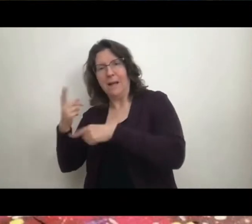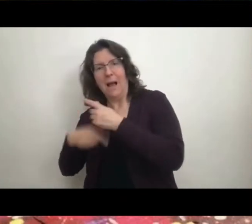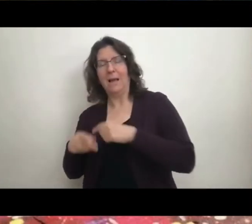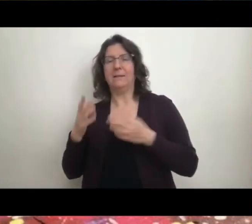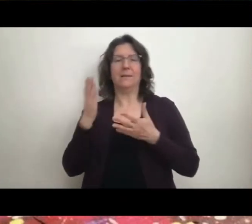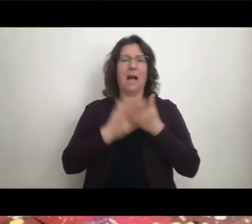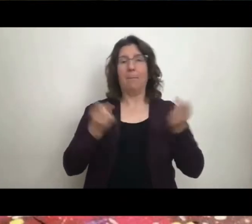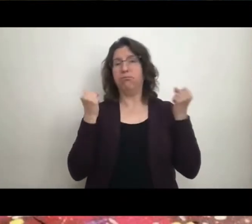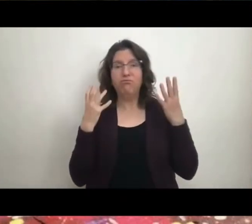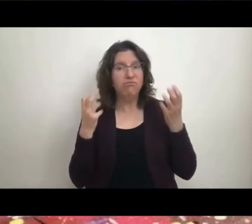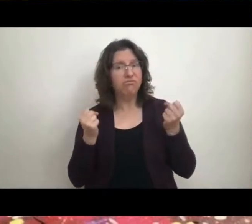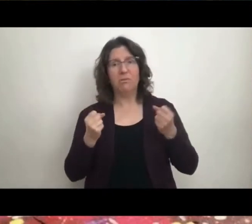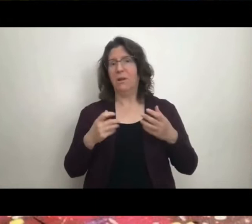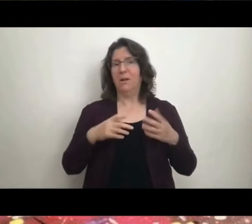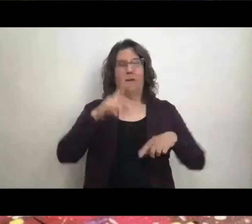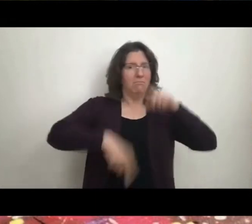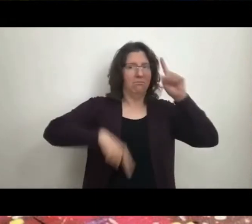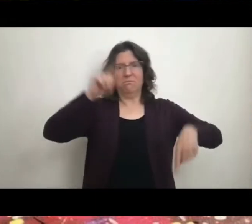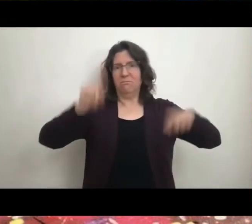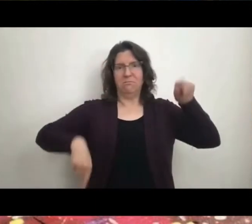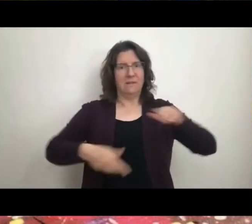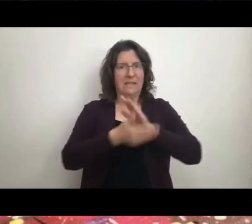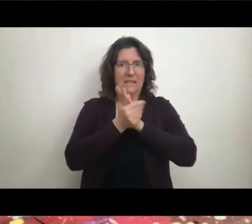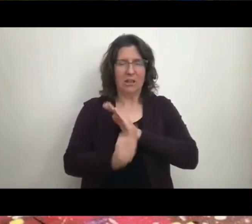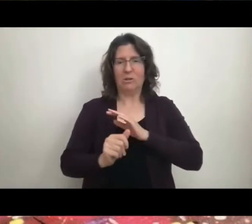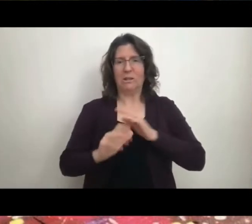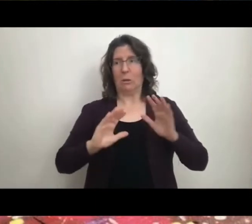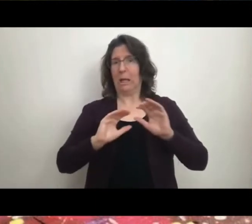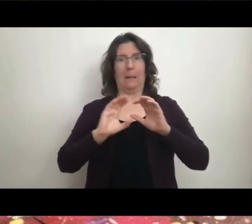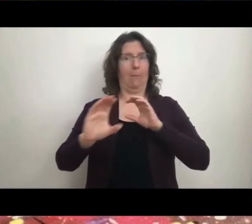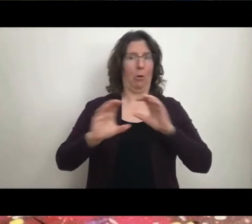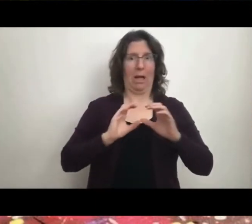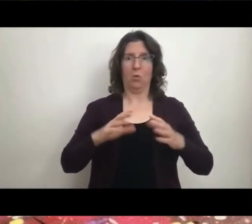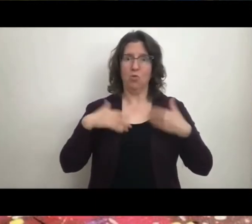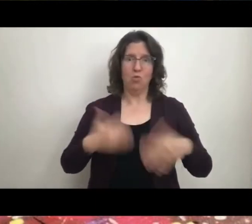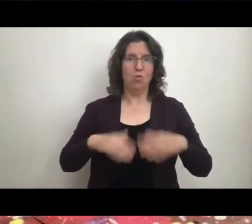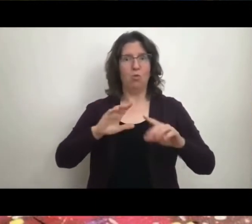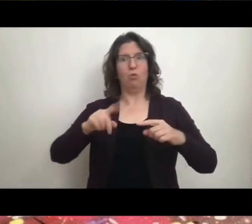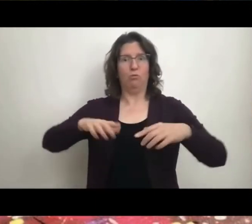whether English or American Sign Language, is wide.